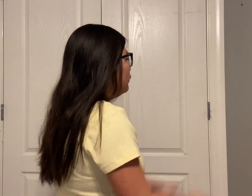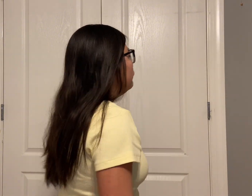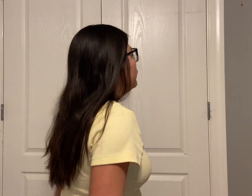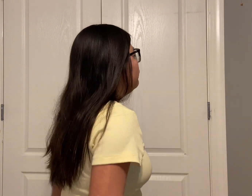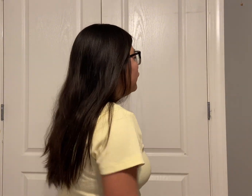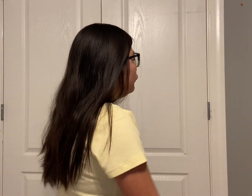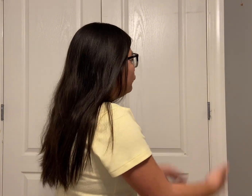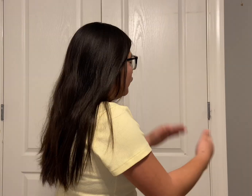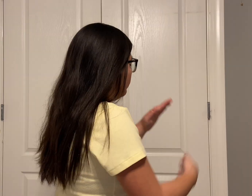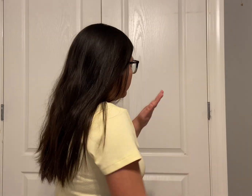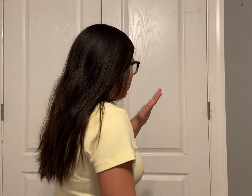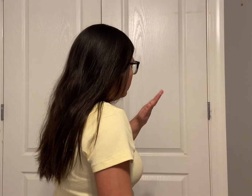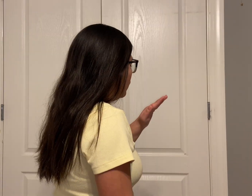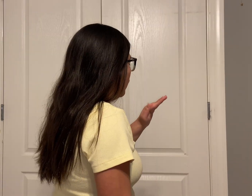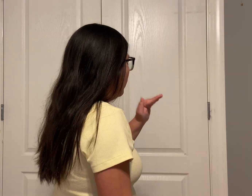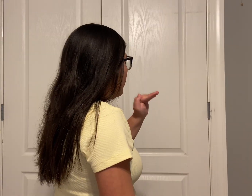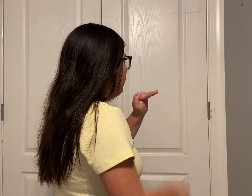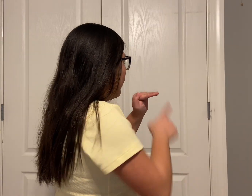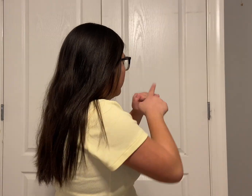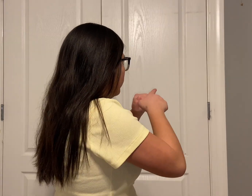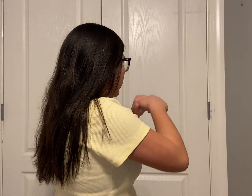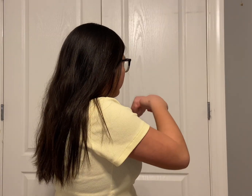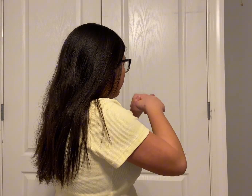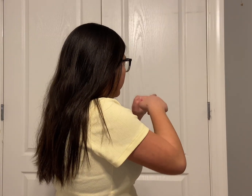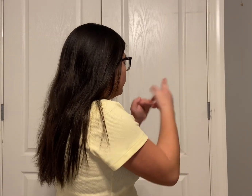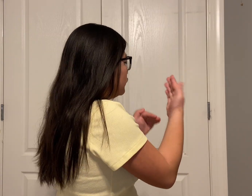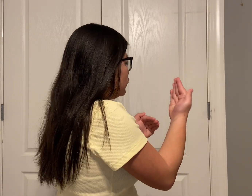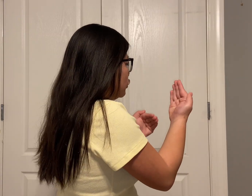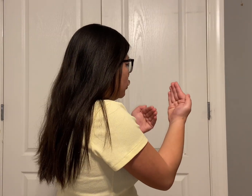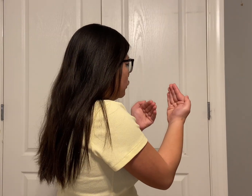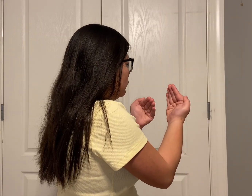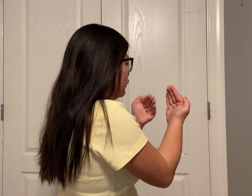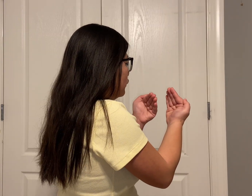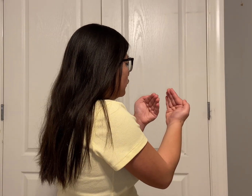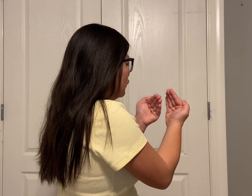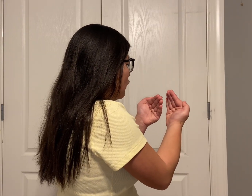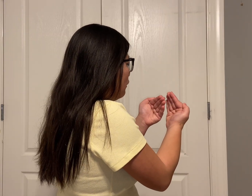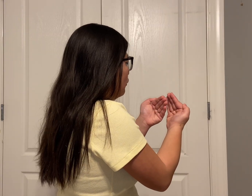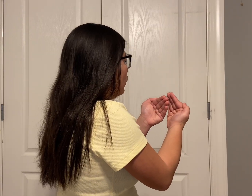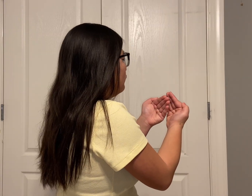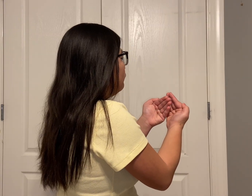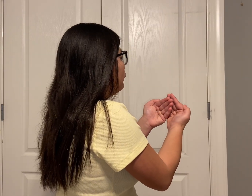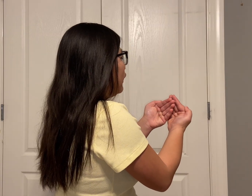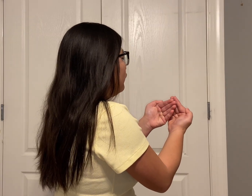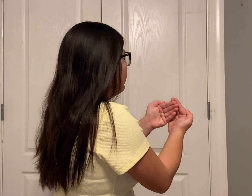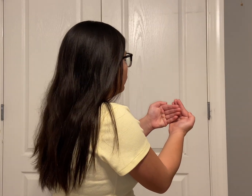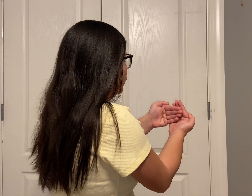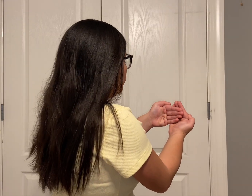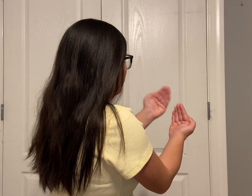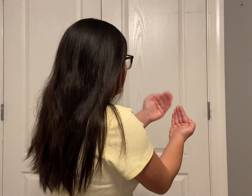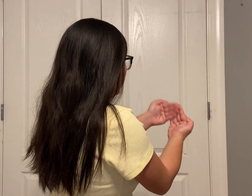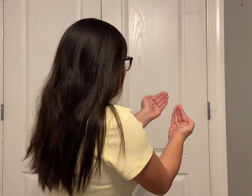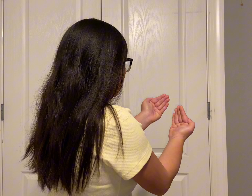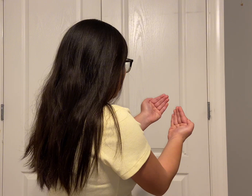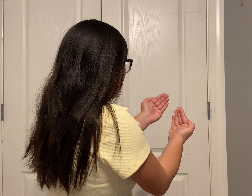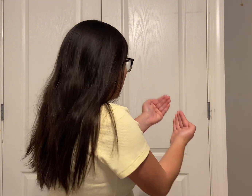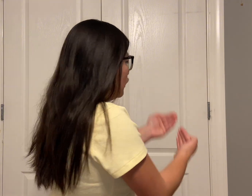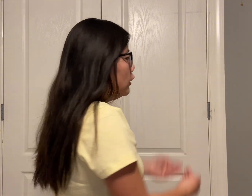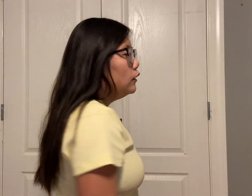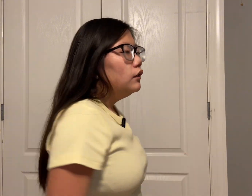But if you're left handed do the opposite. The back of your left hand fingers should be on the palm of your right hand fingers and swipe up twice.